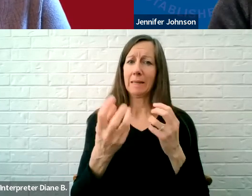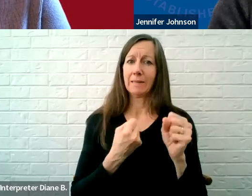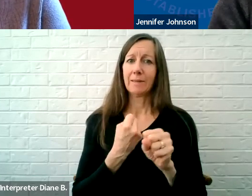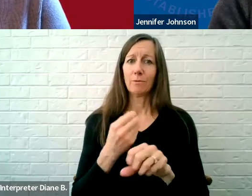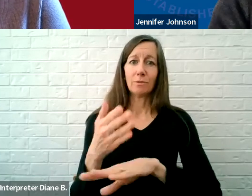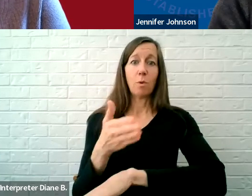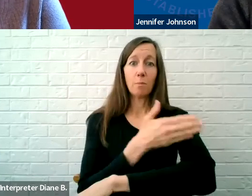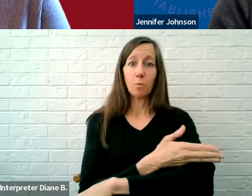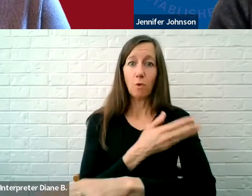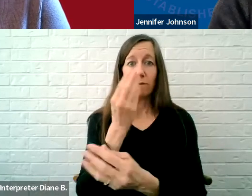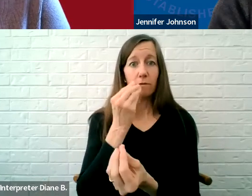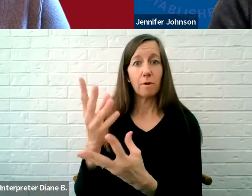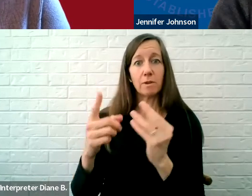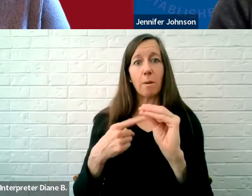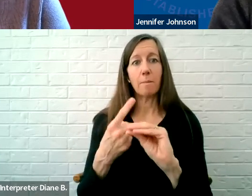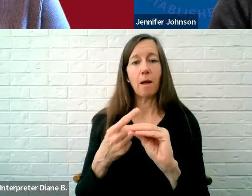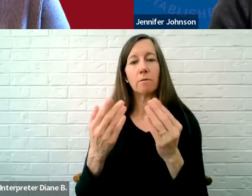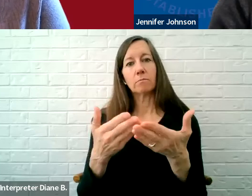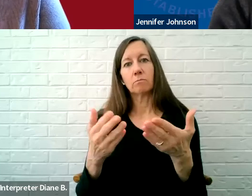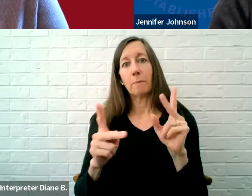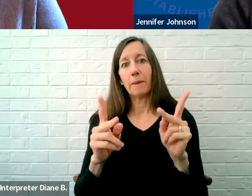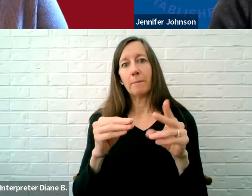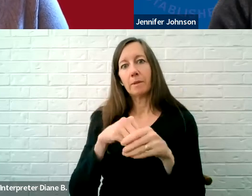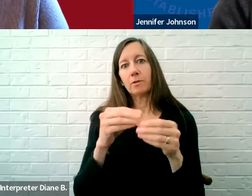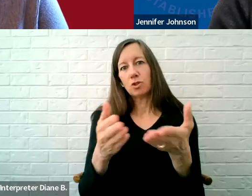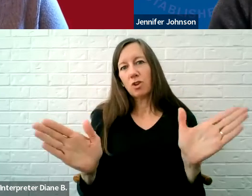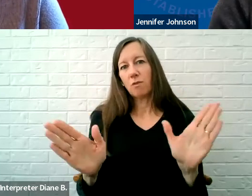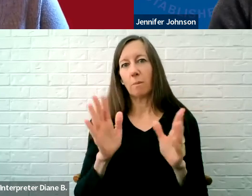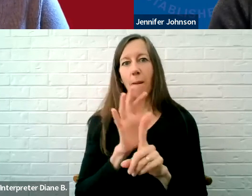about people in the general population who have intellectual and developmental disabilities,